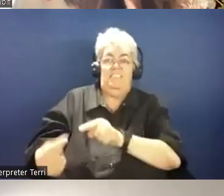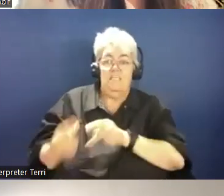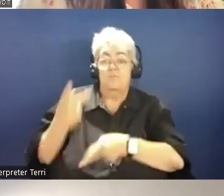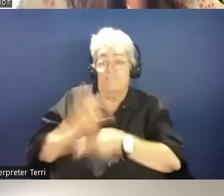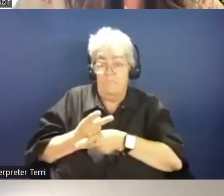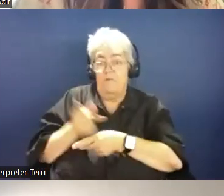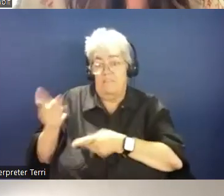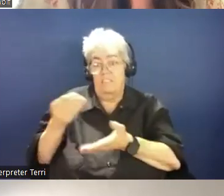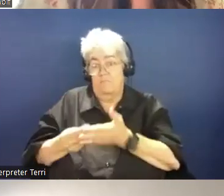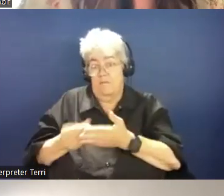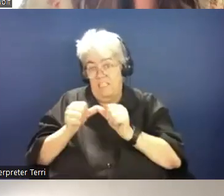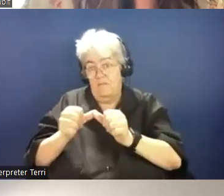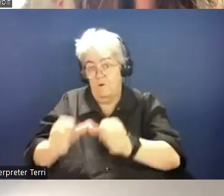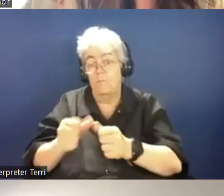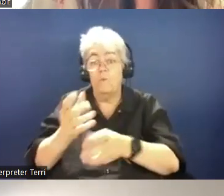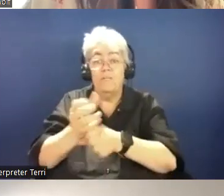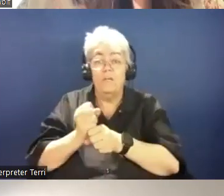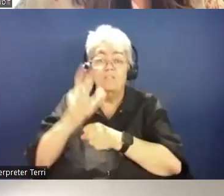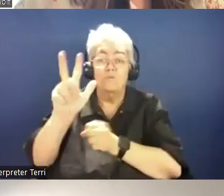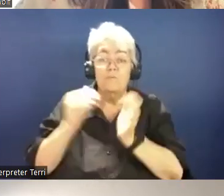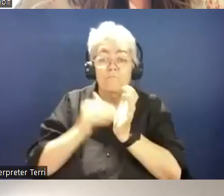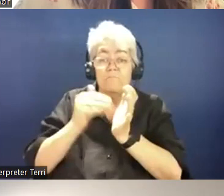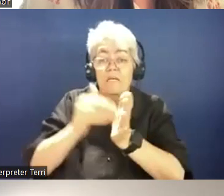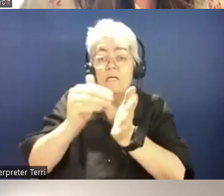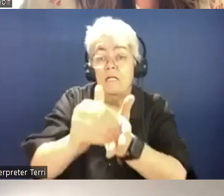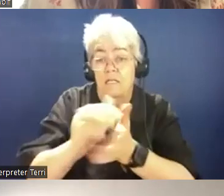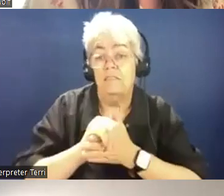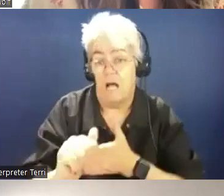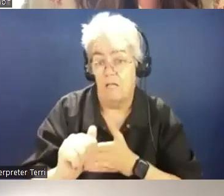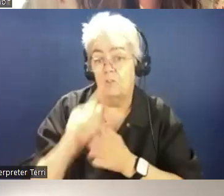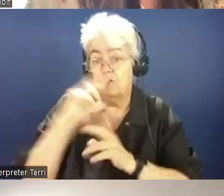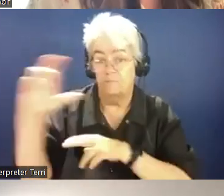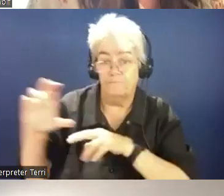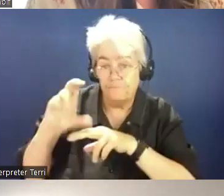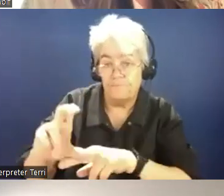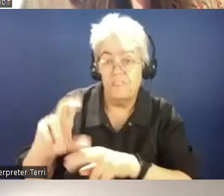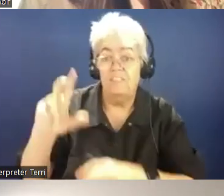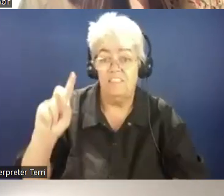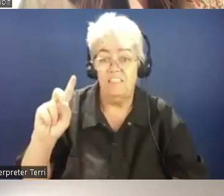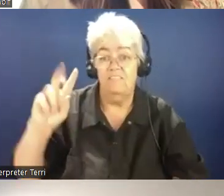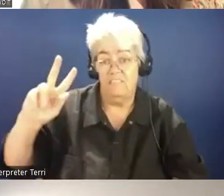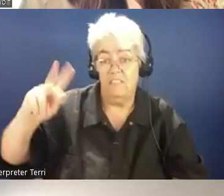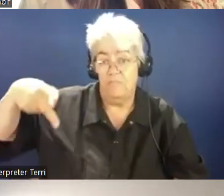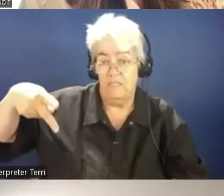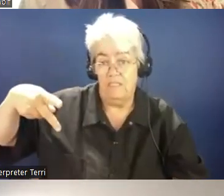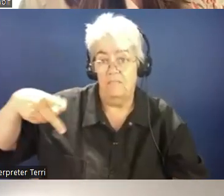but we were able to get $3 million dollars put into DVP, specifically. And that was through House